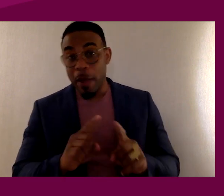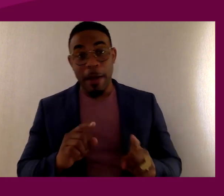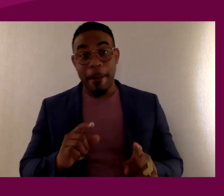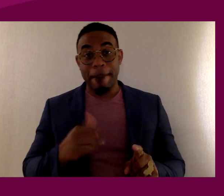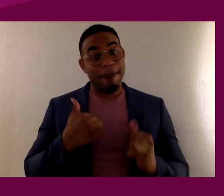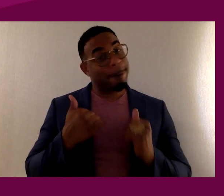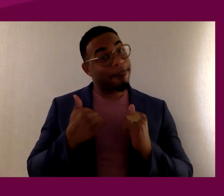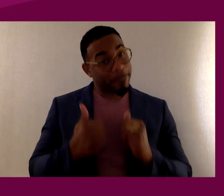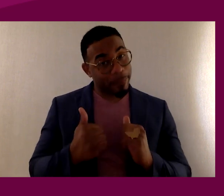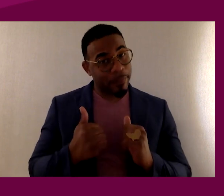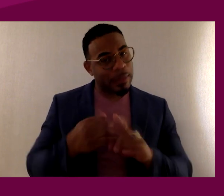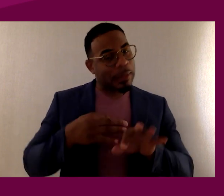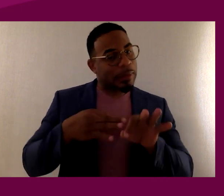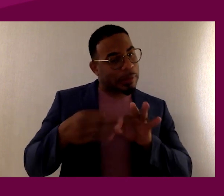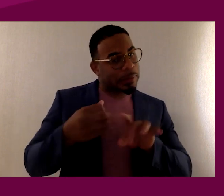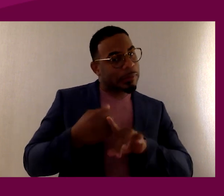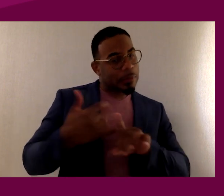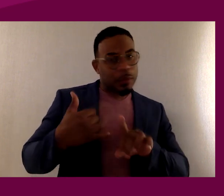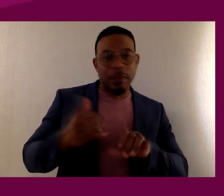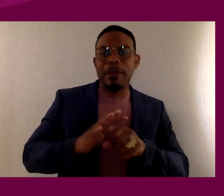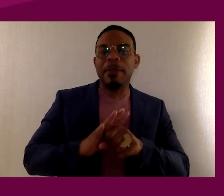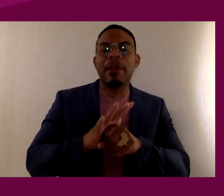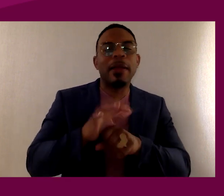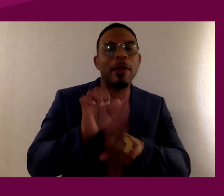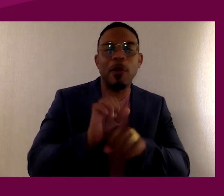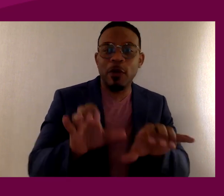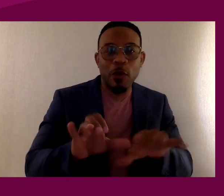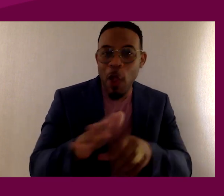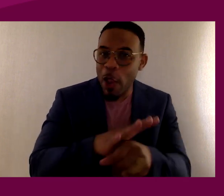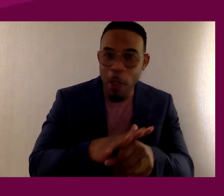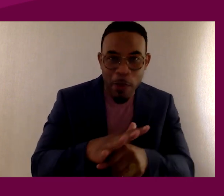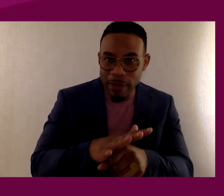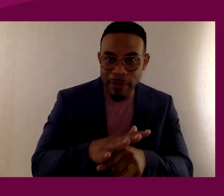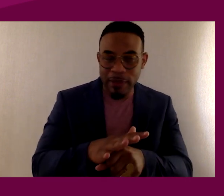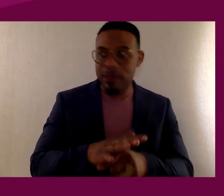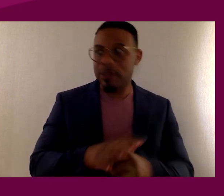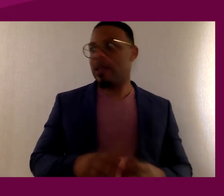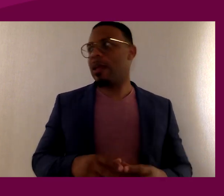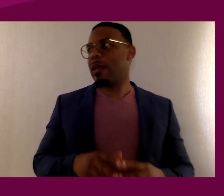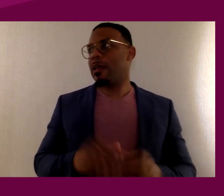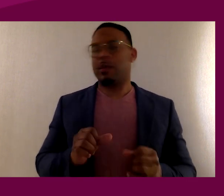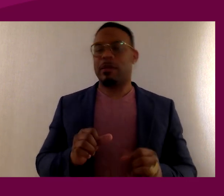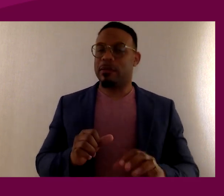about international work. But as I've tried to explain, there's plenty of work to do locally.